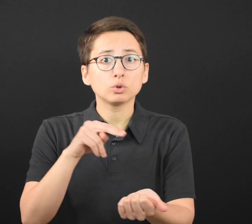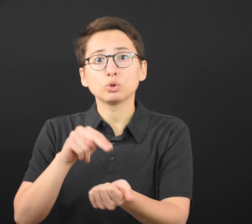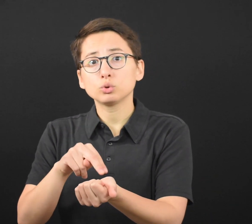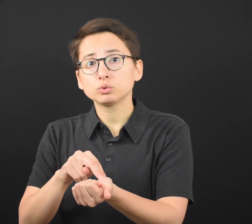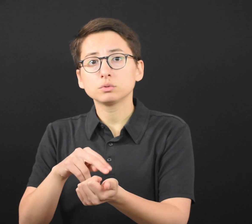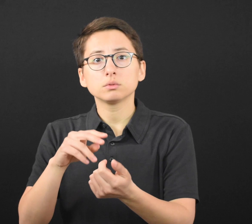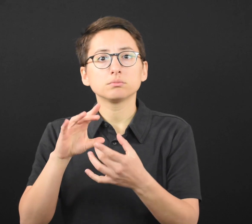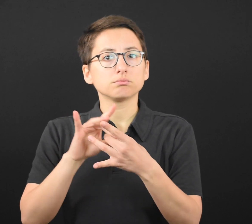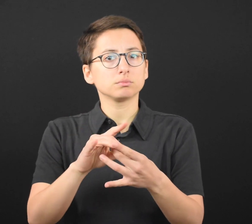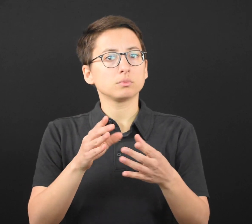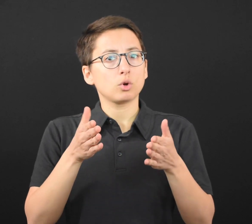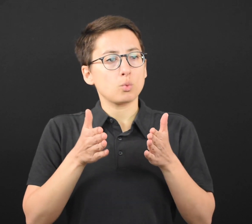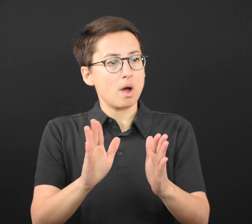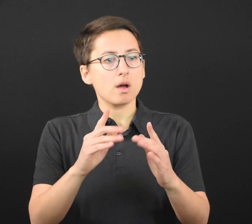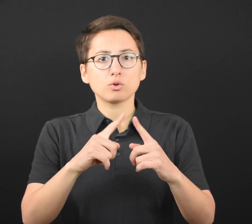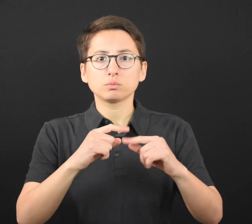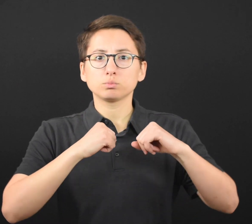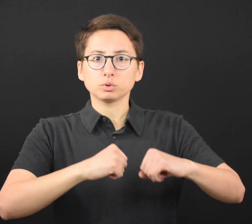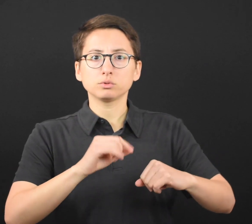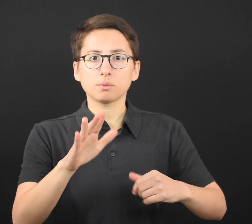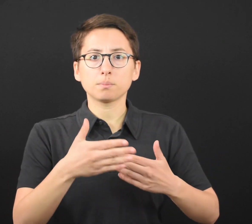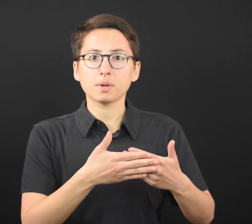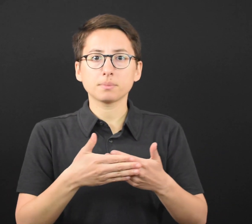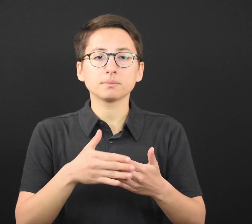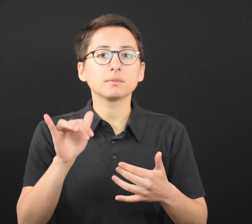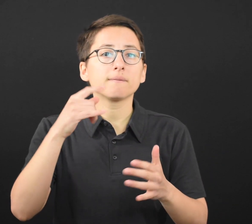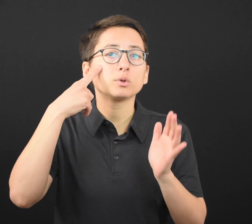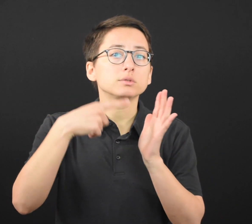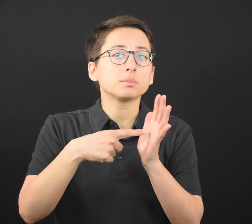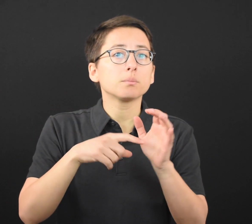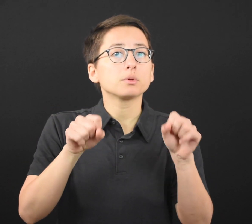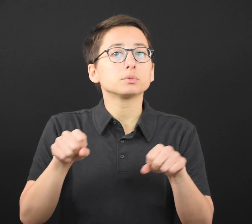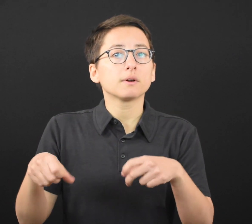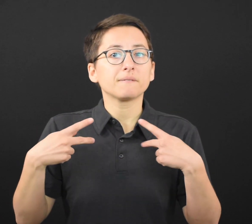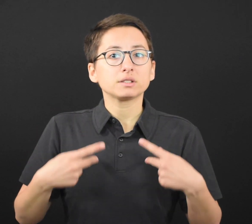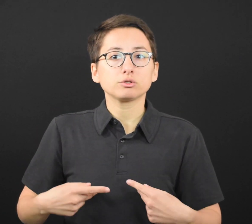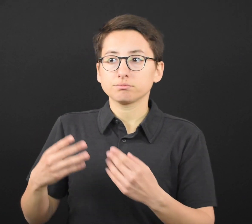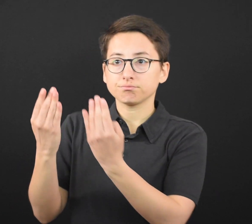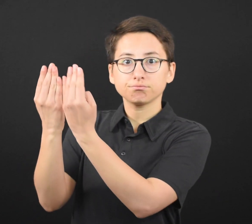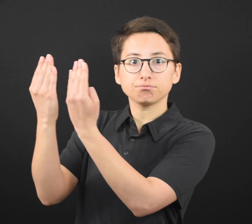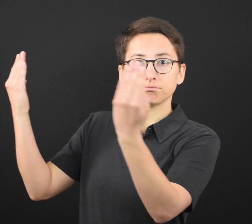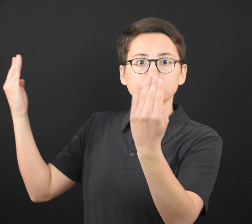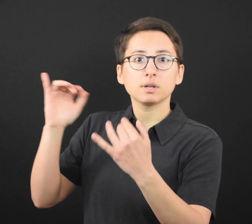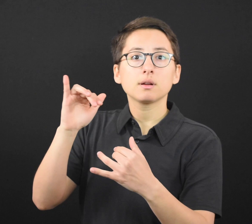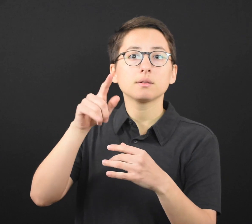ways to protect your newborn, such as using a physical barrier (for example, placing the newborn